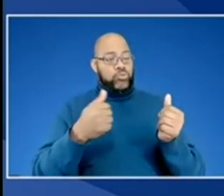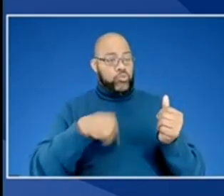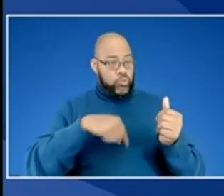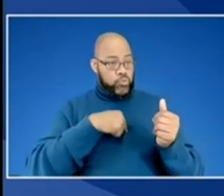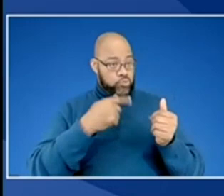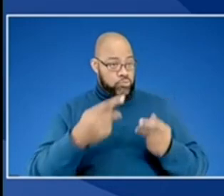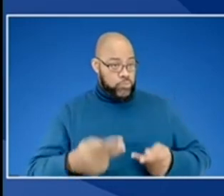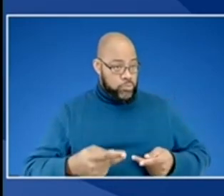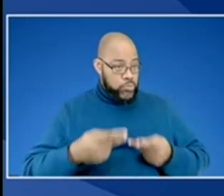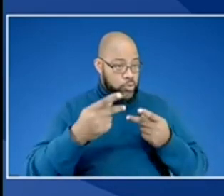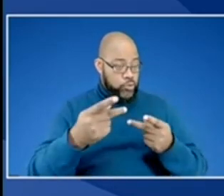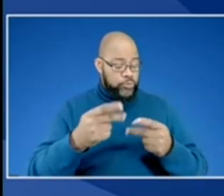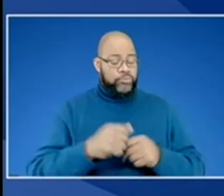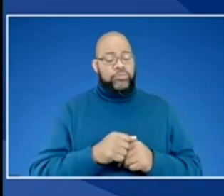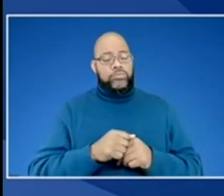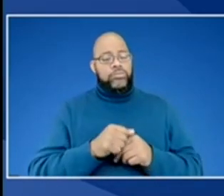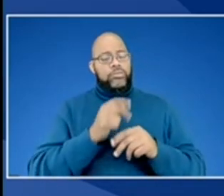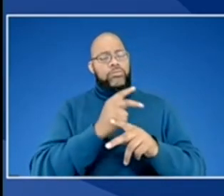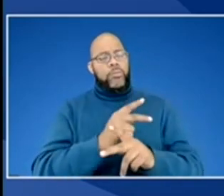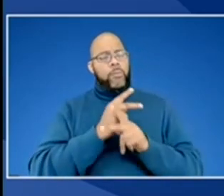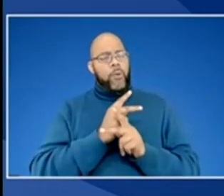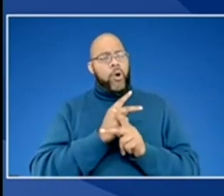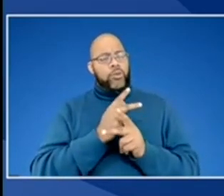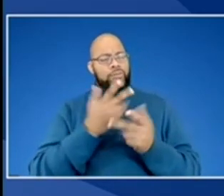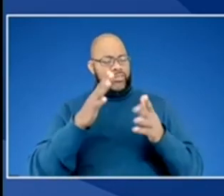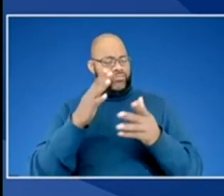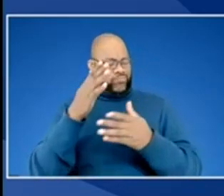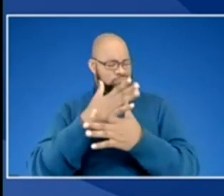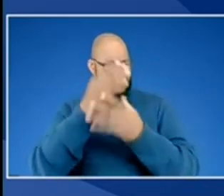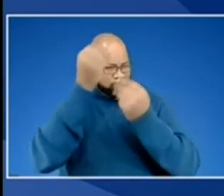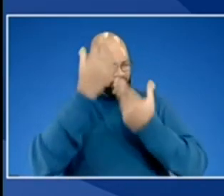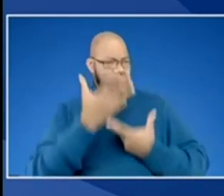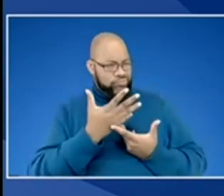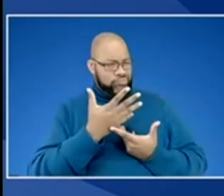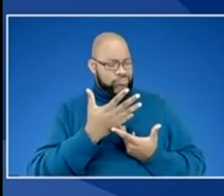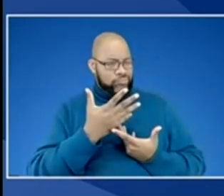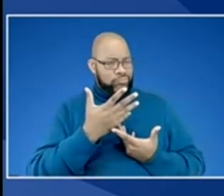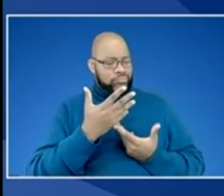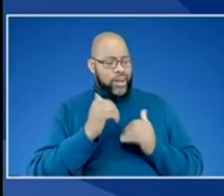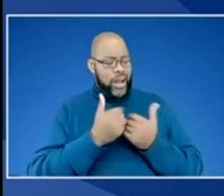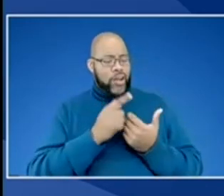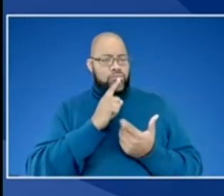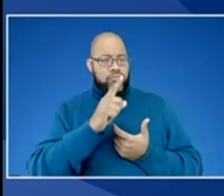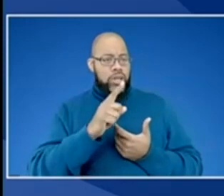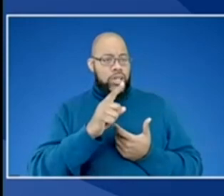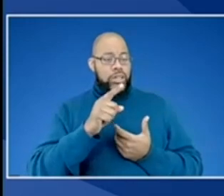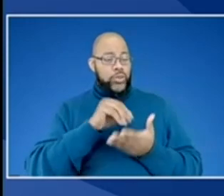Borrowers have shared in a lot of the testimony we've heard, how crippling student loan debt has made it hard for